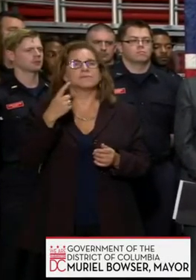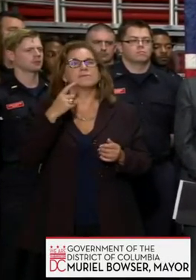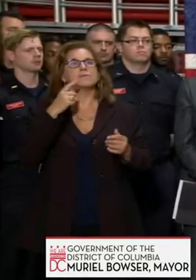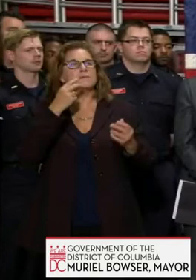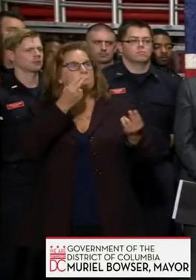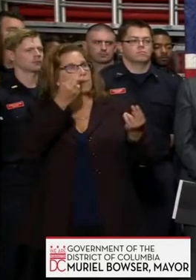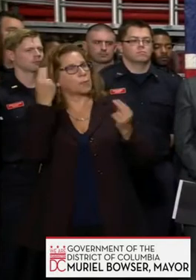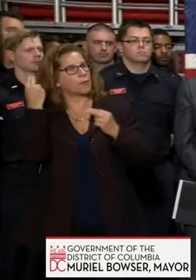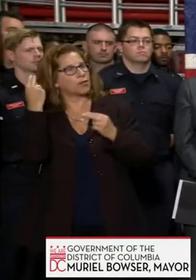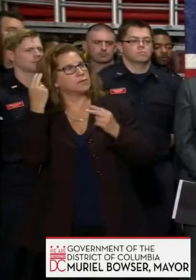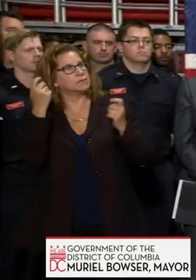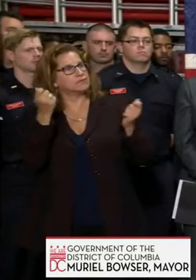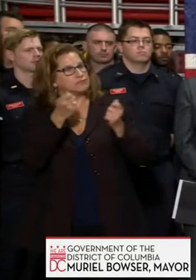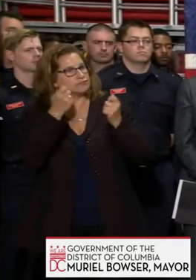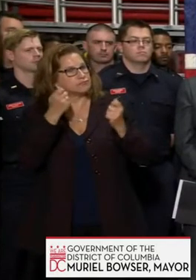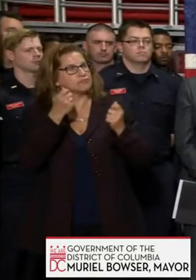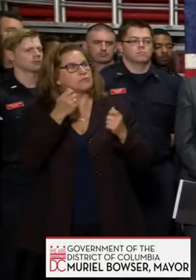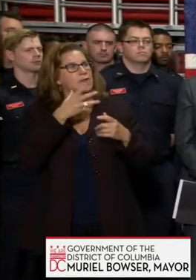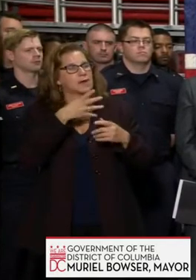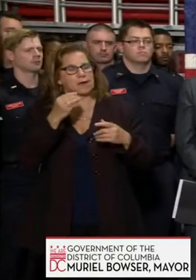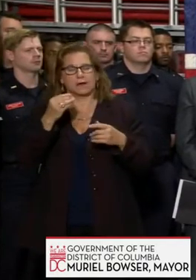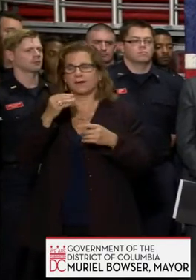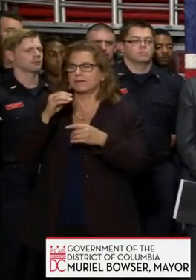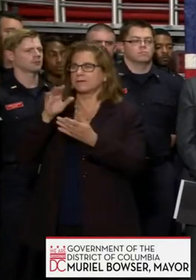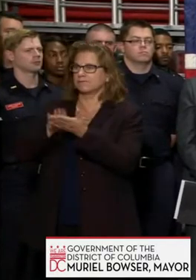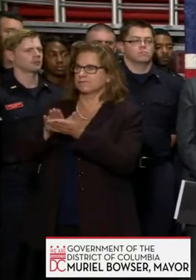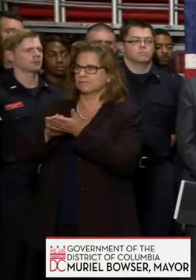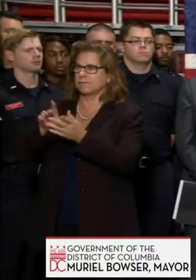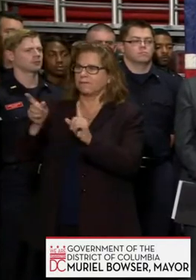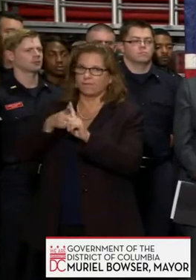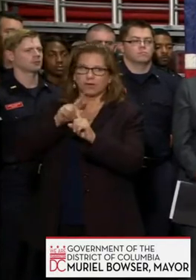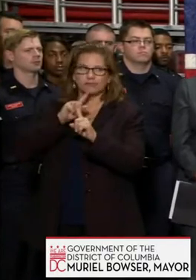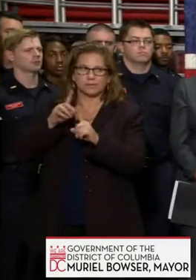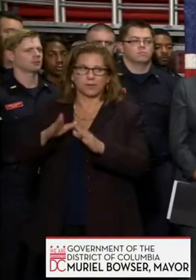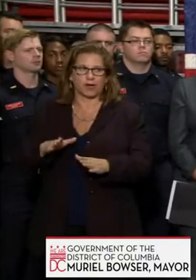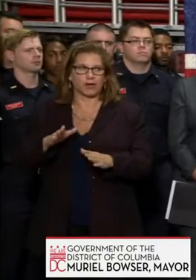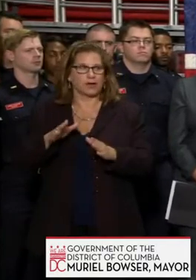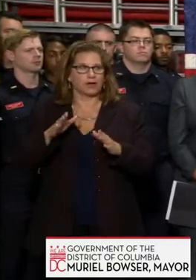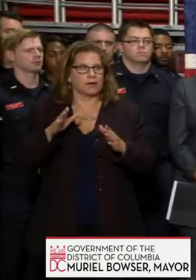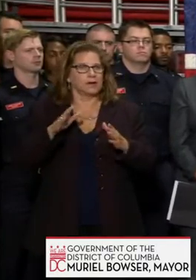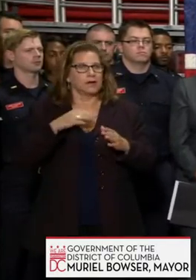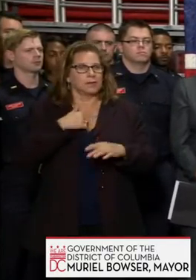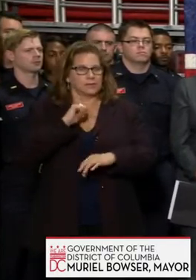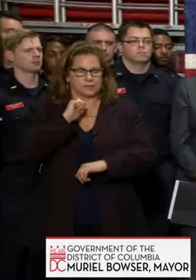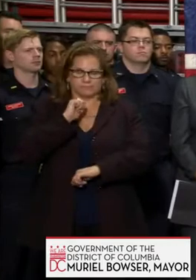THE COUNCIL OF THE DISTRICT OF COLUMBIA HONORS THE FIRST RESPONDERS FOR THEIR TREMENDOUS COMMITMENT TO SERVE IN THE